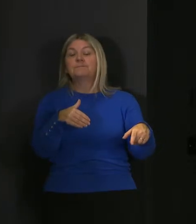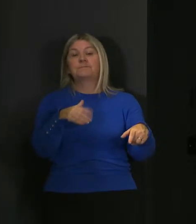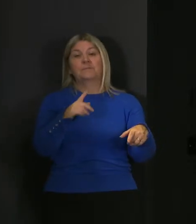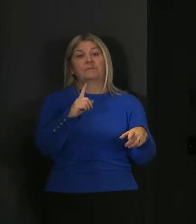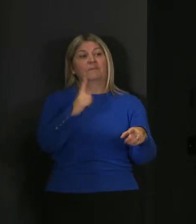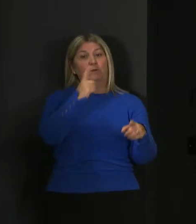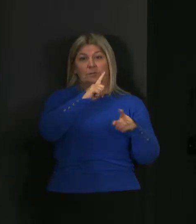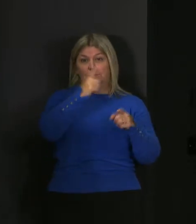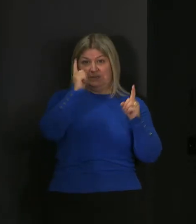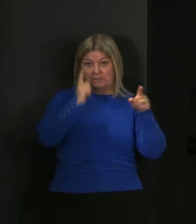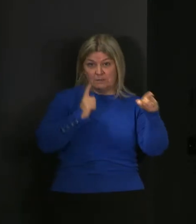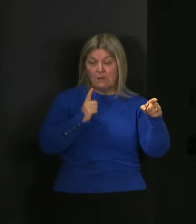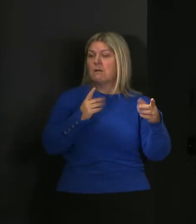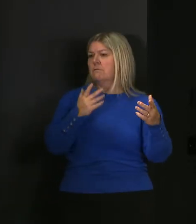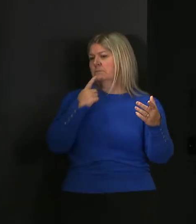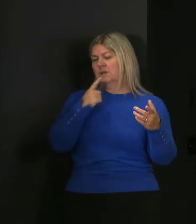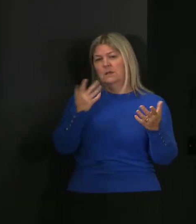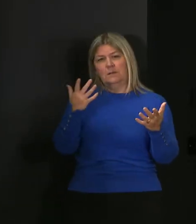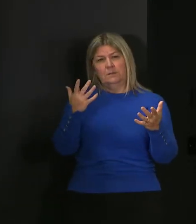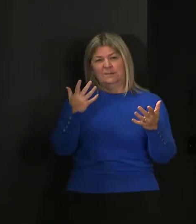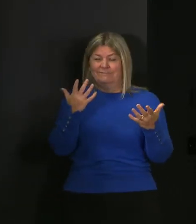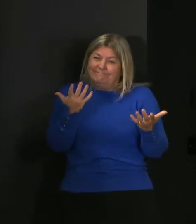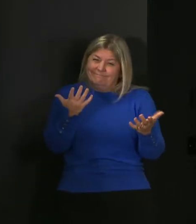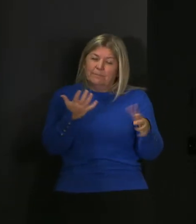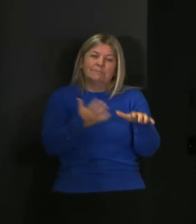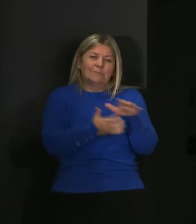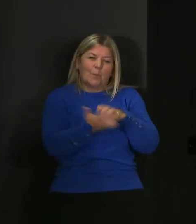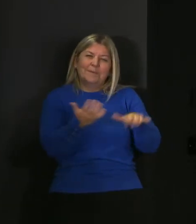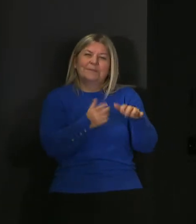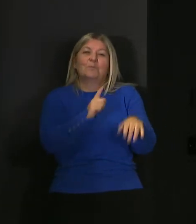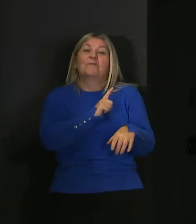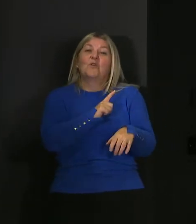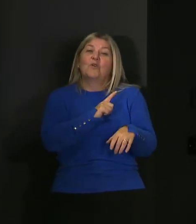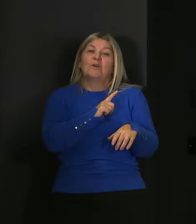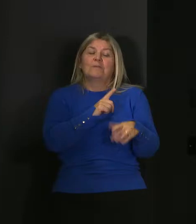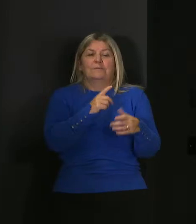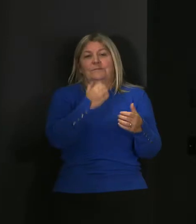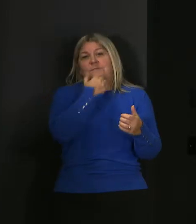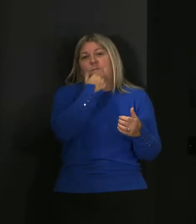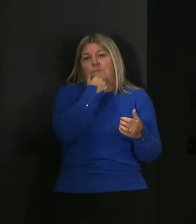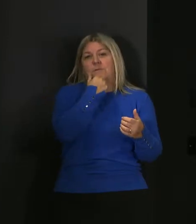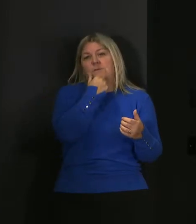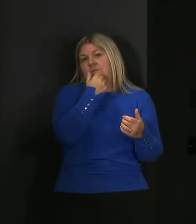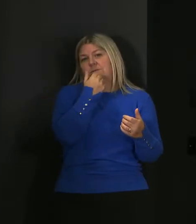that has been complicated by the increased number of positive cases we have had with the